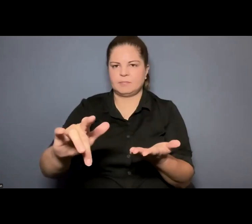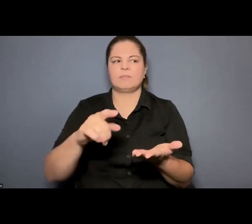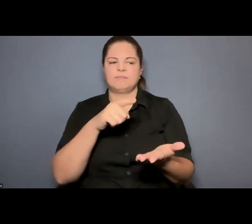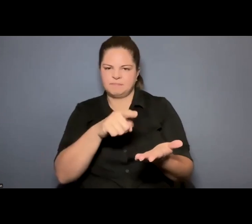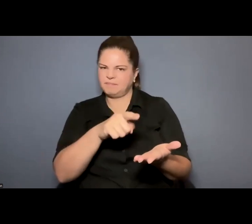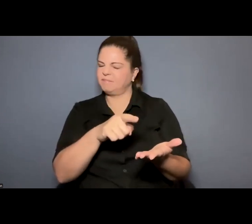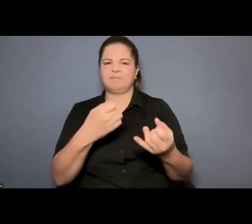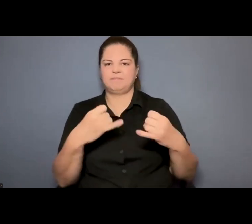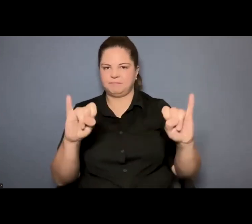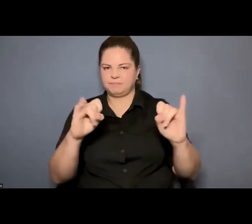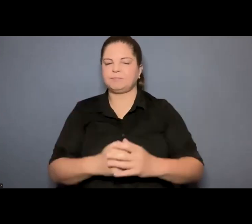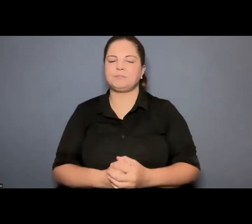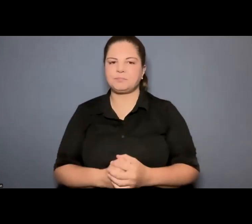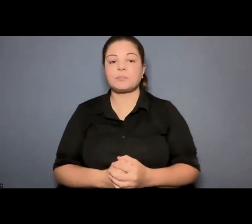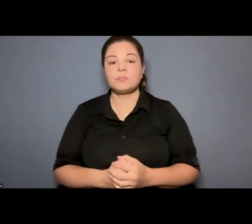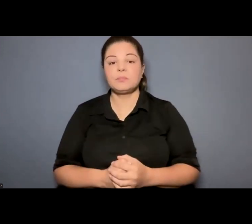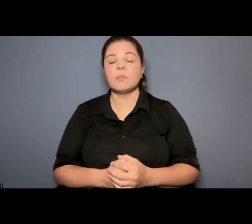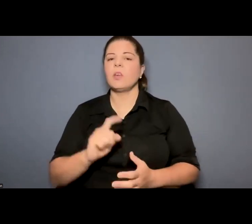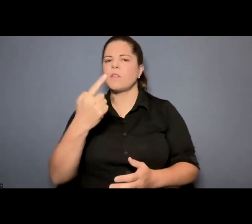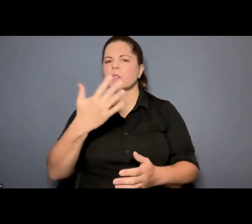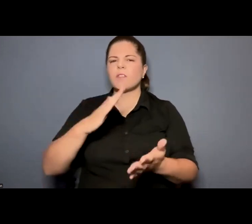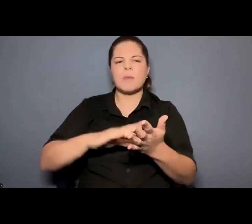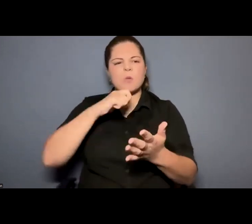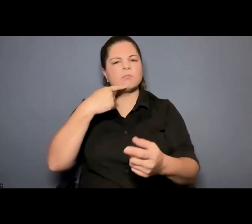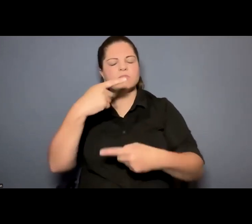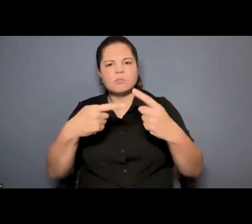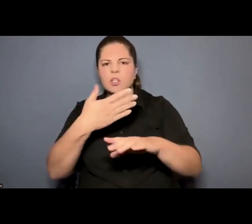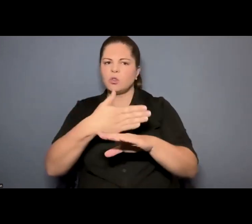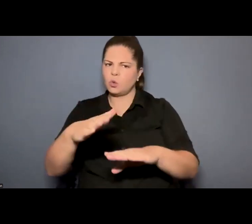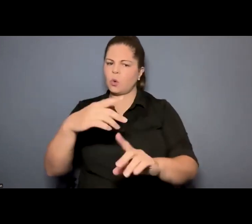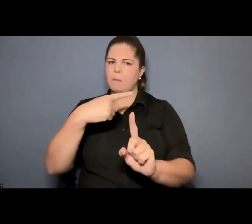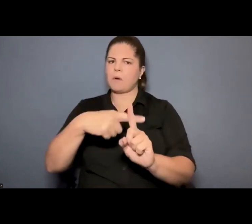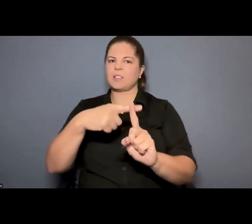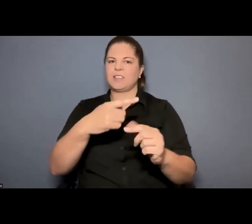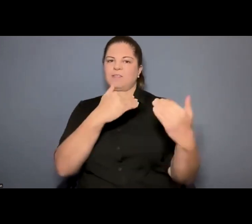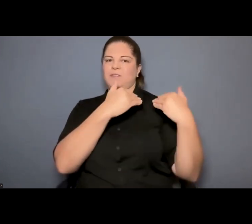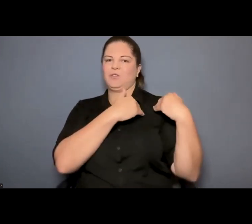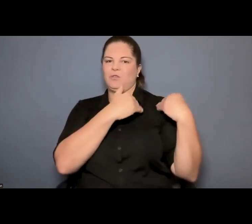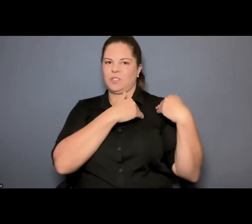I will give an overview of what this new positive duty is about, including the background to the